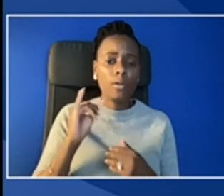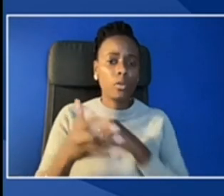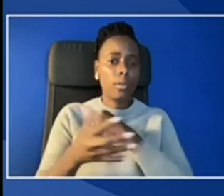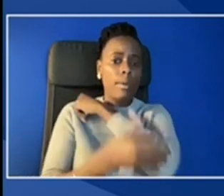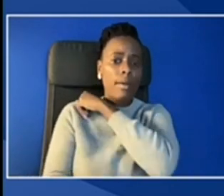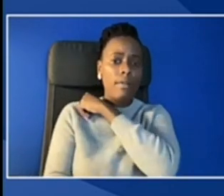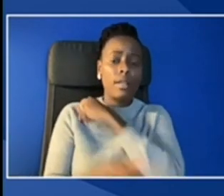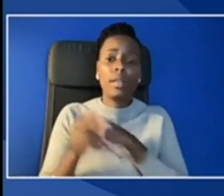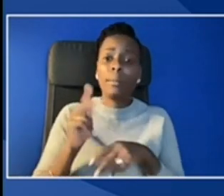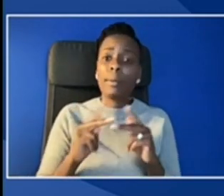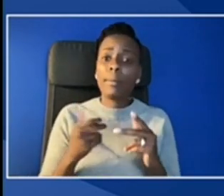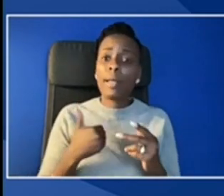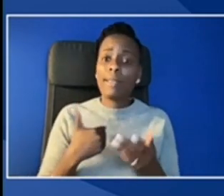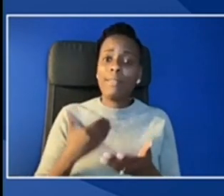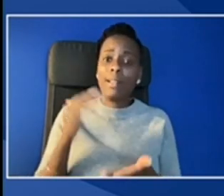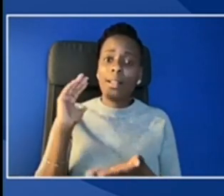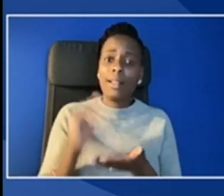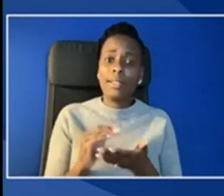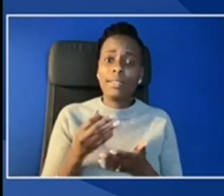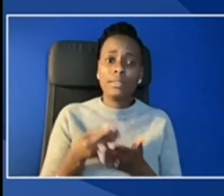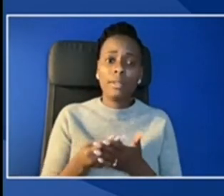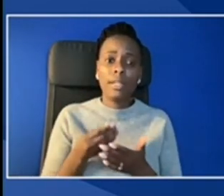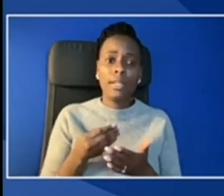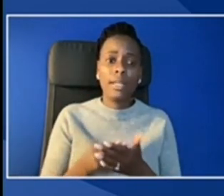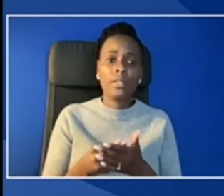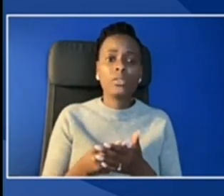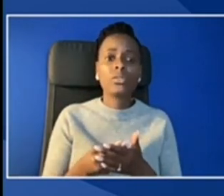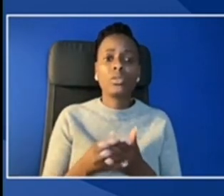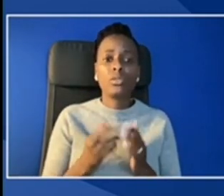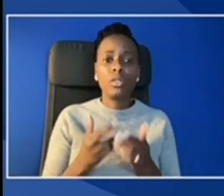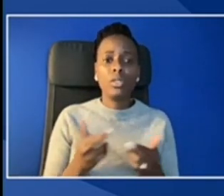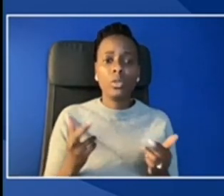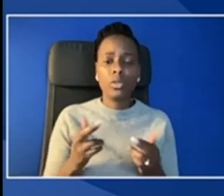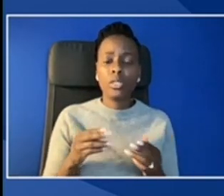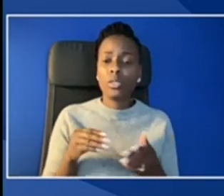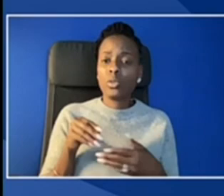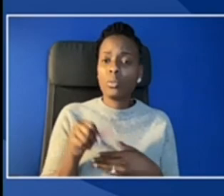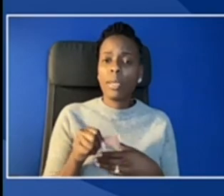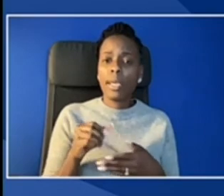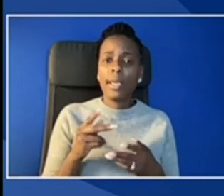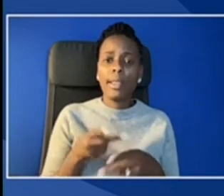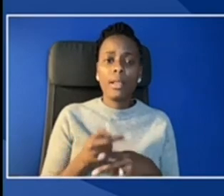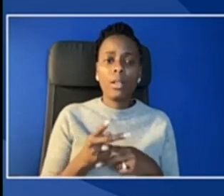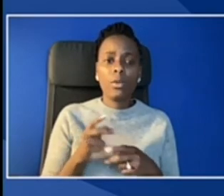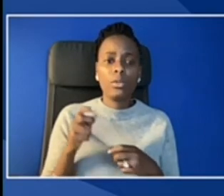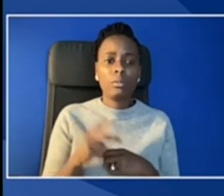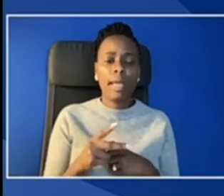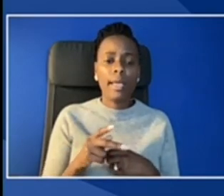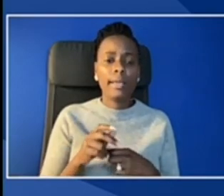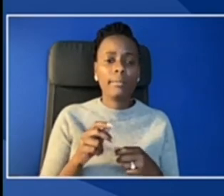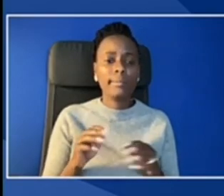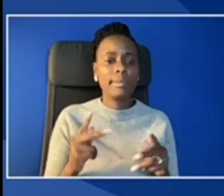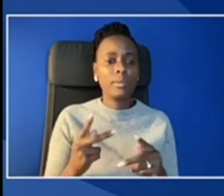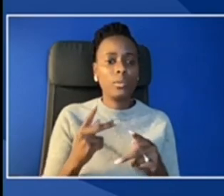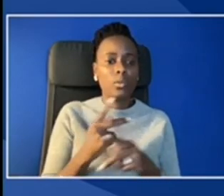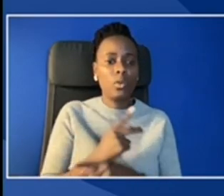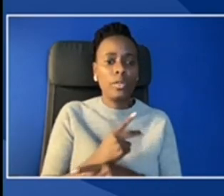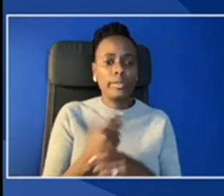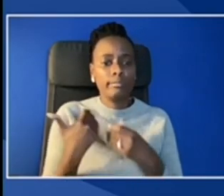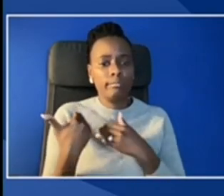financial resources to repay their loans, leading to a heavier debt burden and higher risk of default. Relieving this debt can help alleviate the